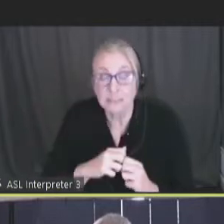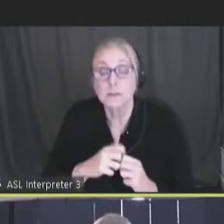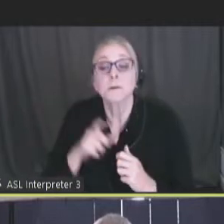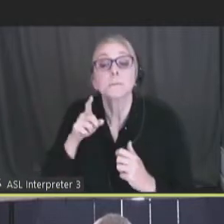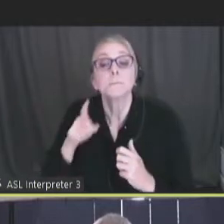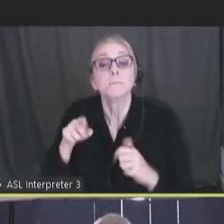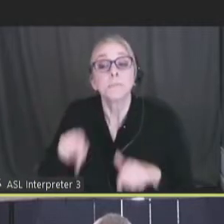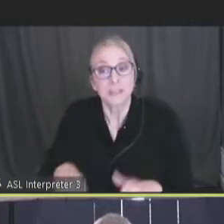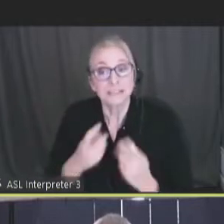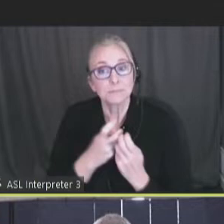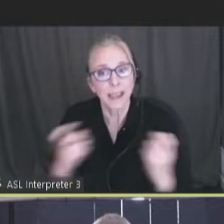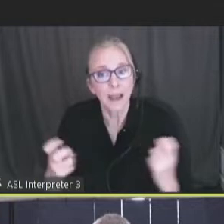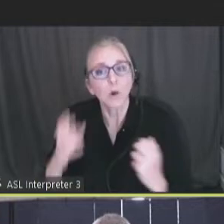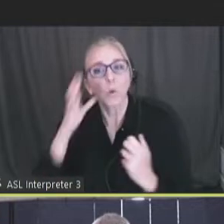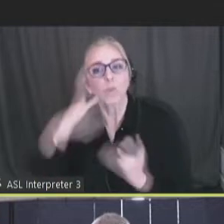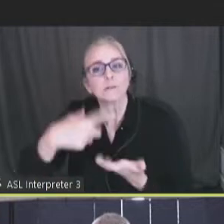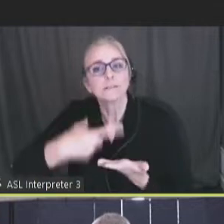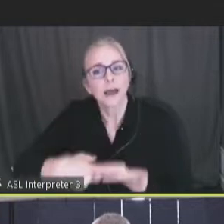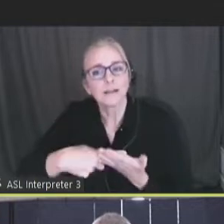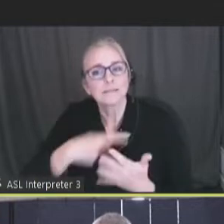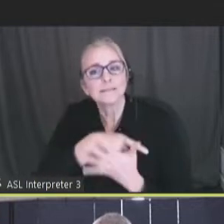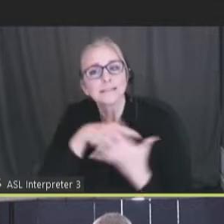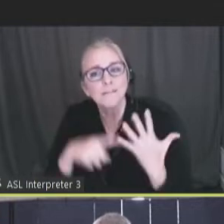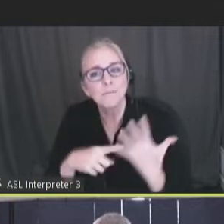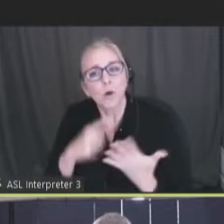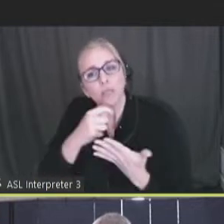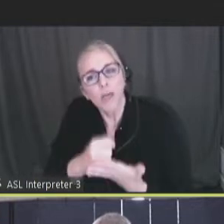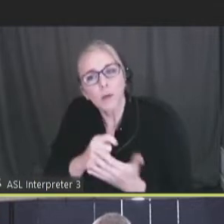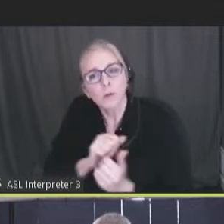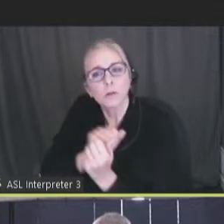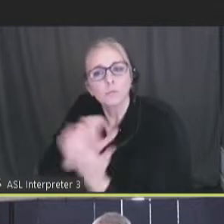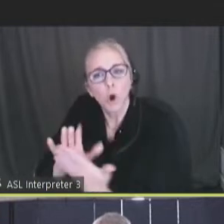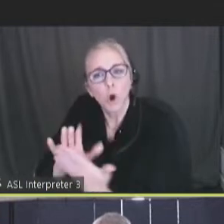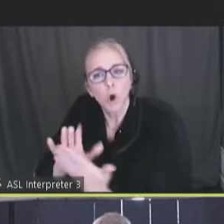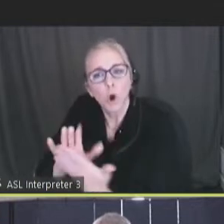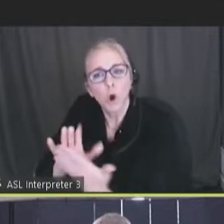the presenters will cover several therapeutic and preventive vaccines in development.